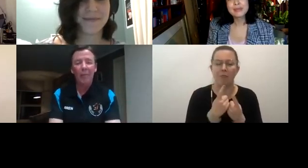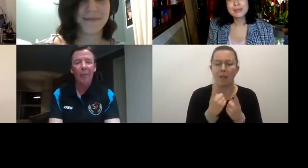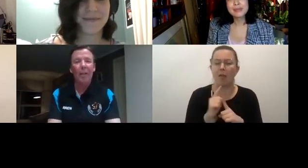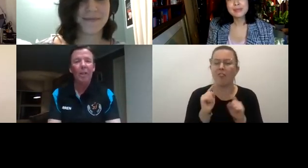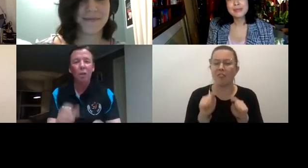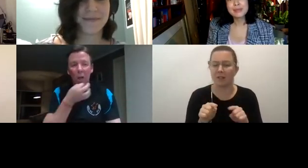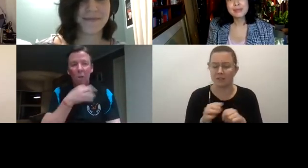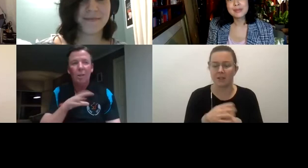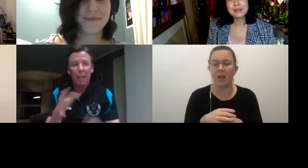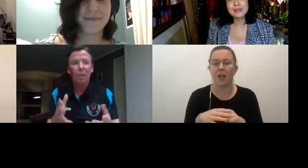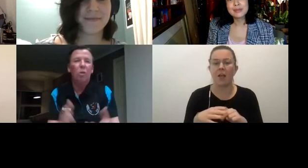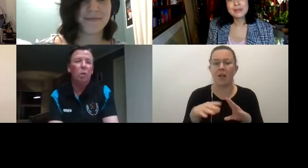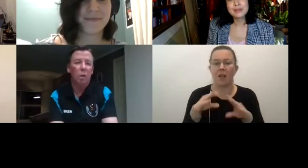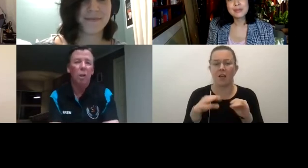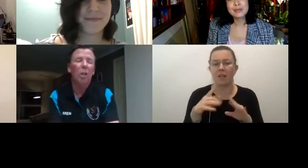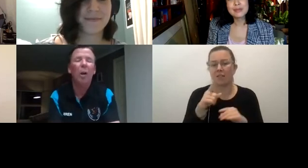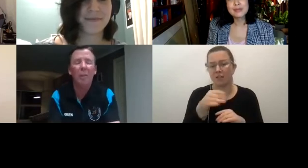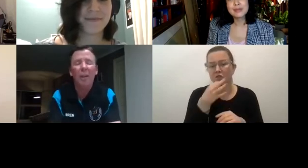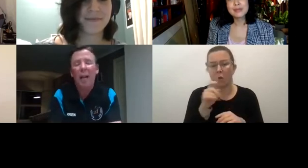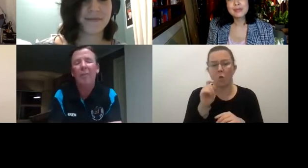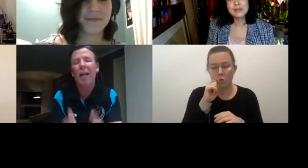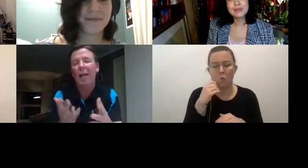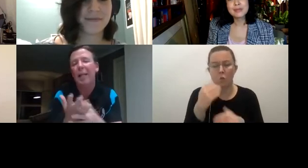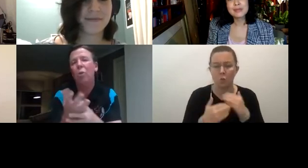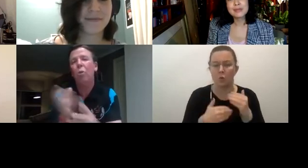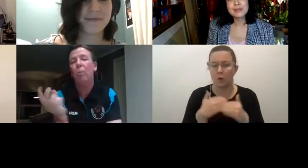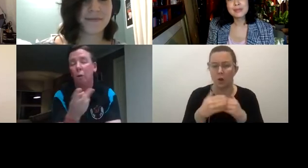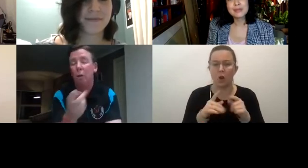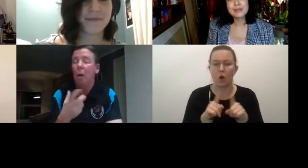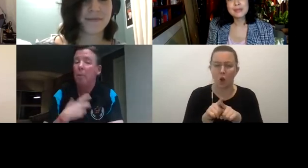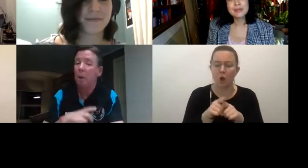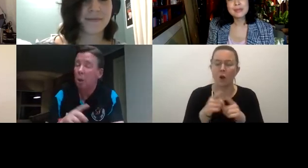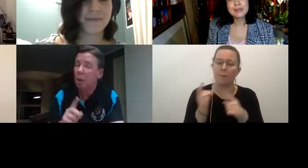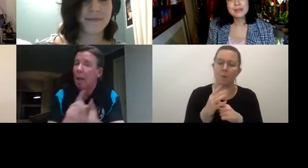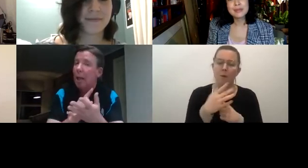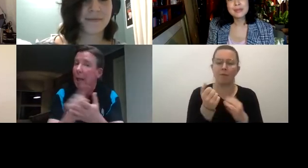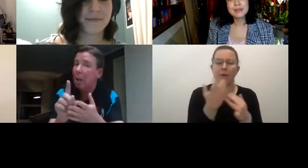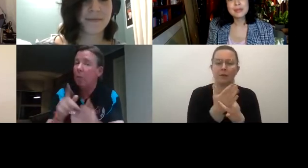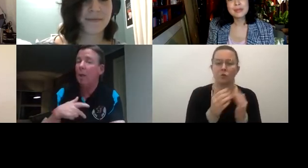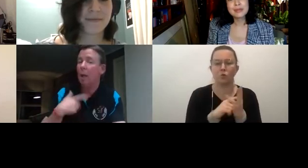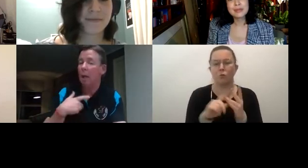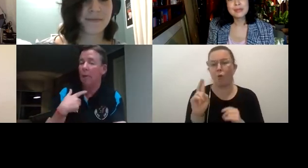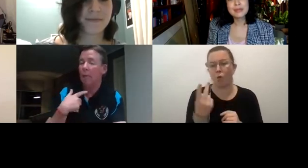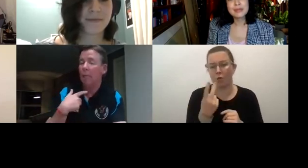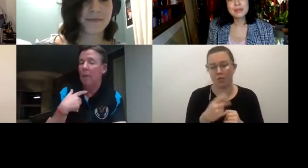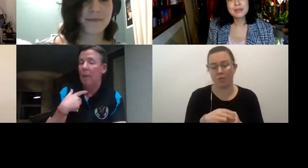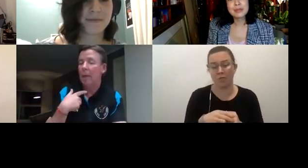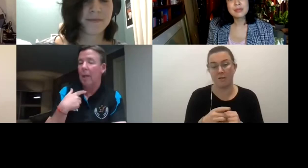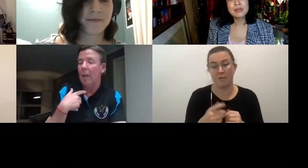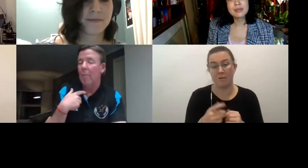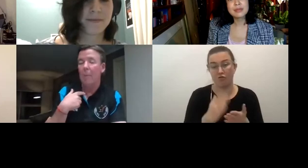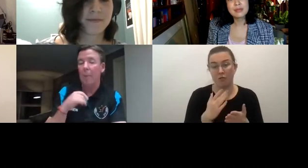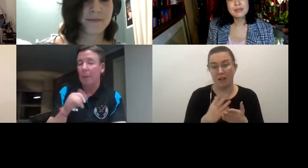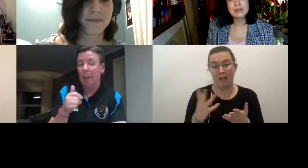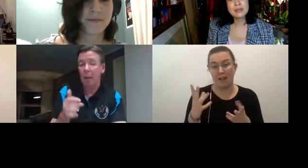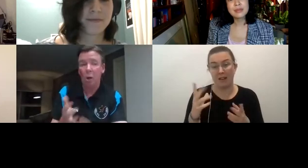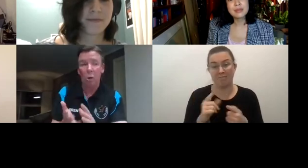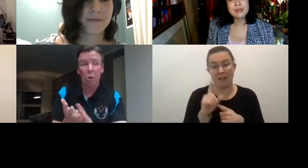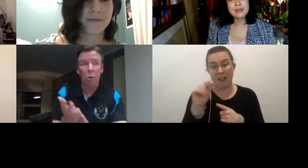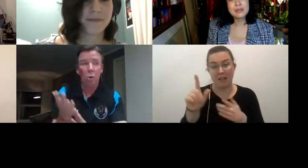And then they choose what to learn but they have an access to both. Because later in life, maybe they go to a school,